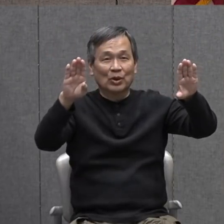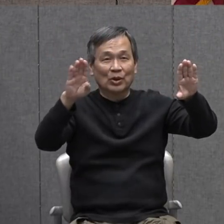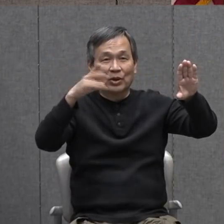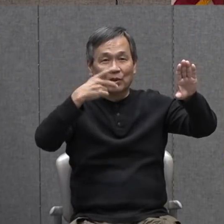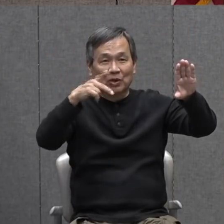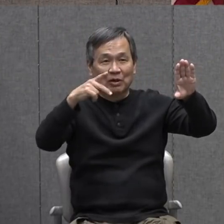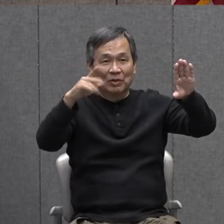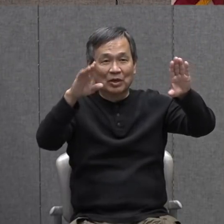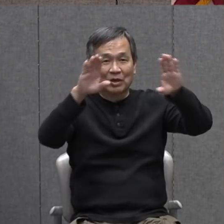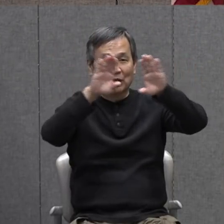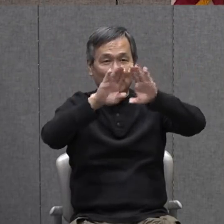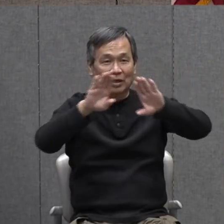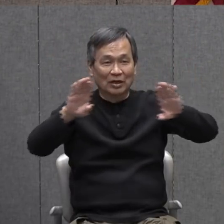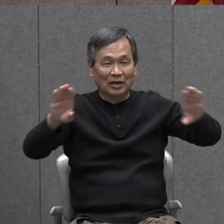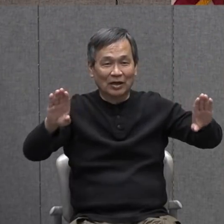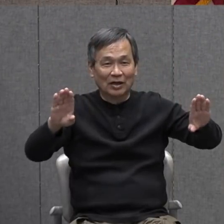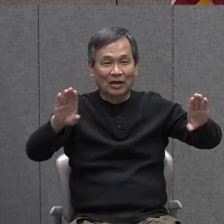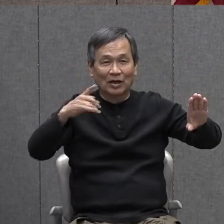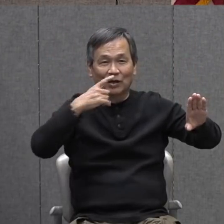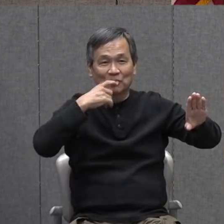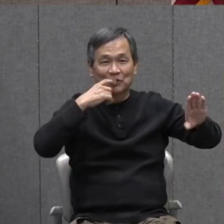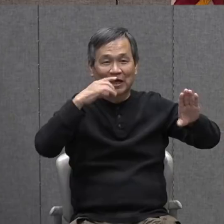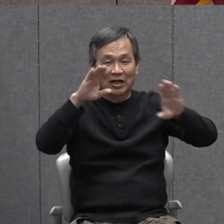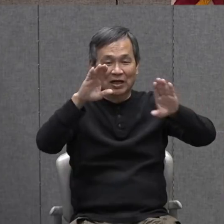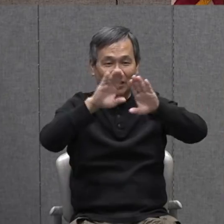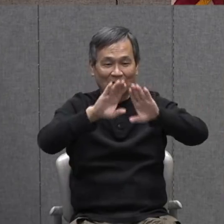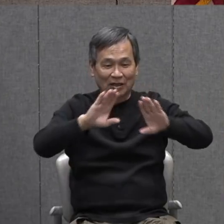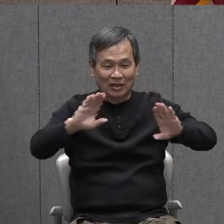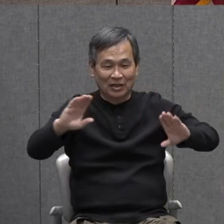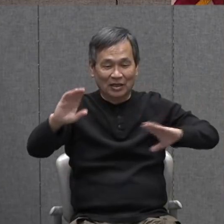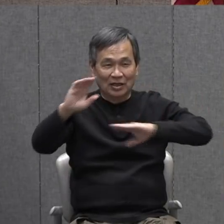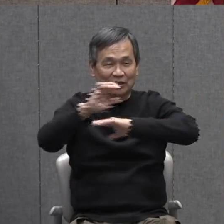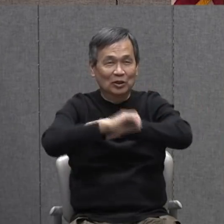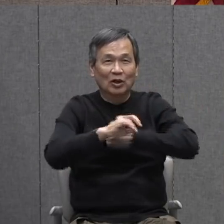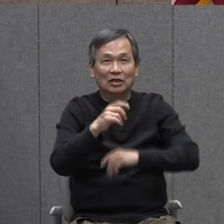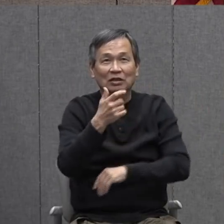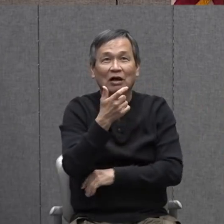And I just watched it and thought that's so beautiful. So I got inspired.